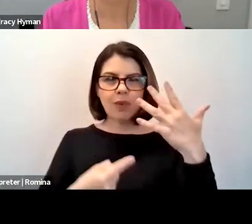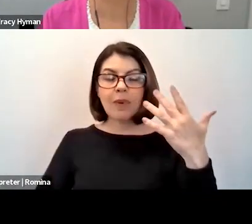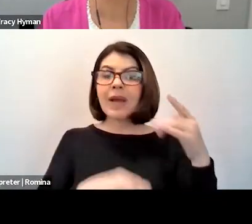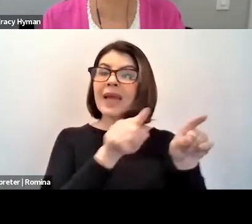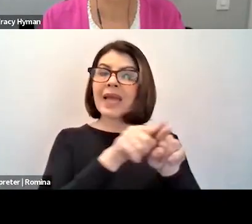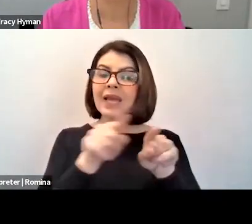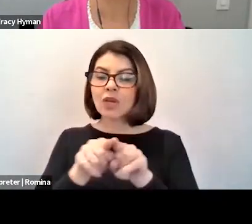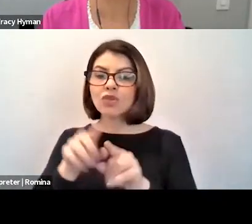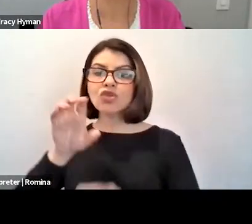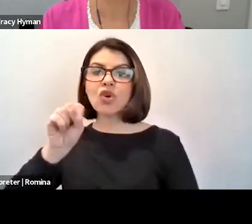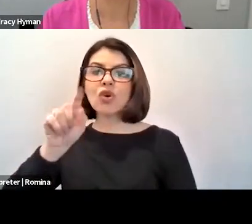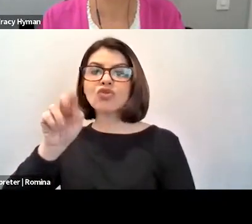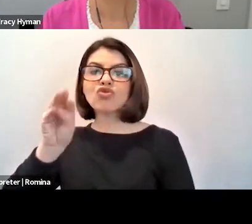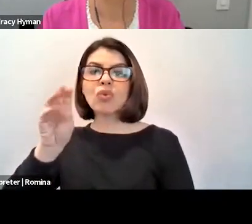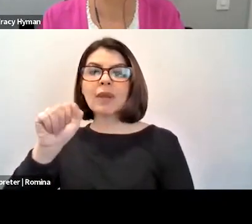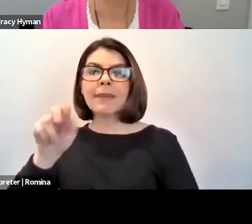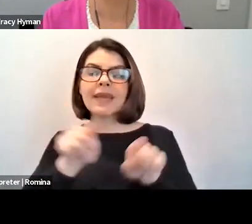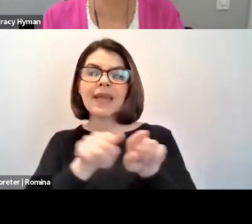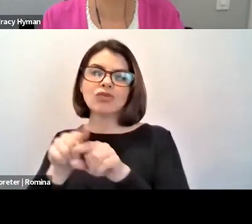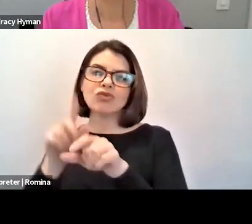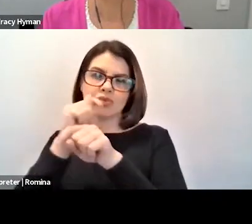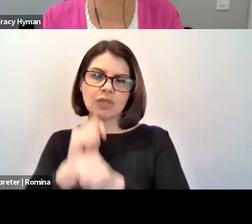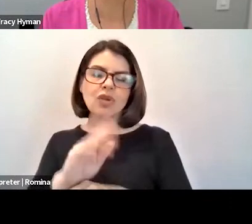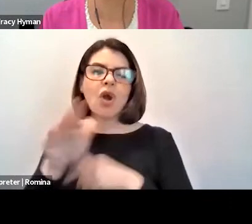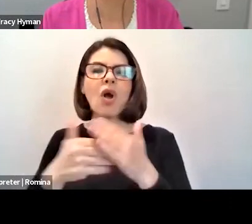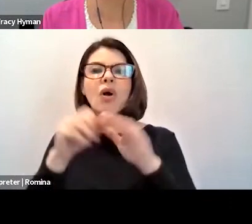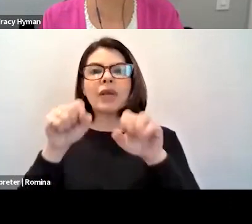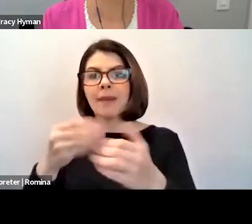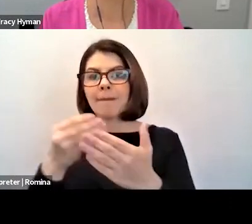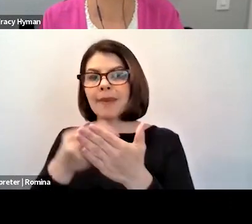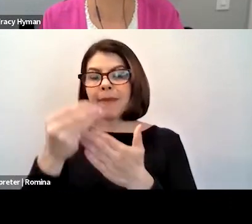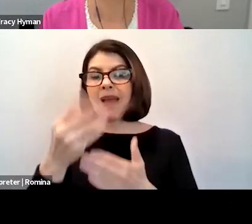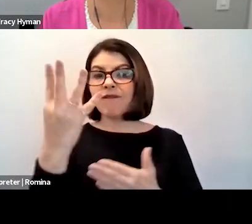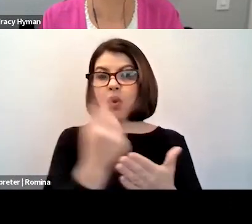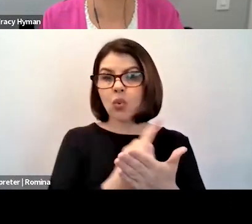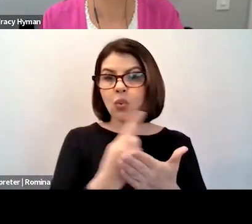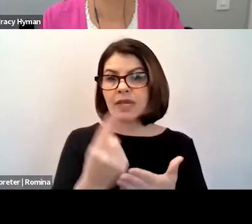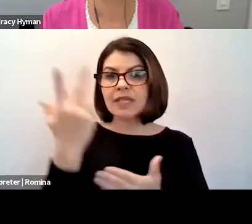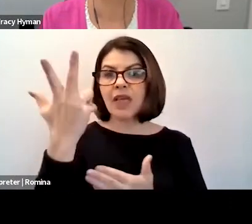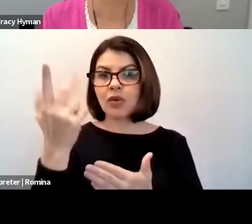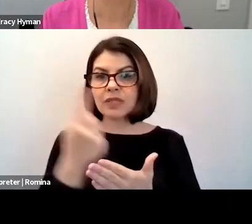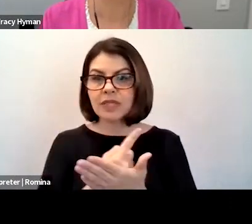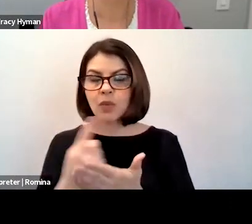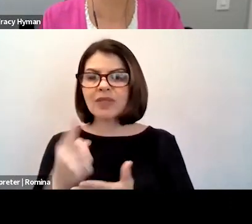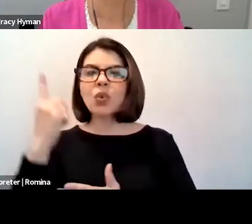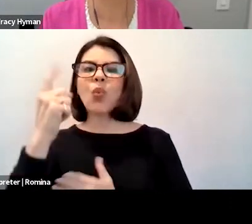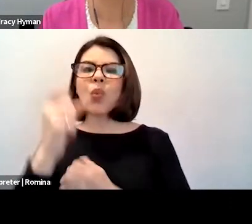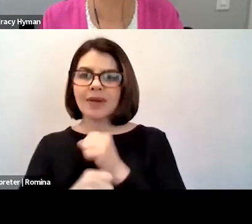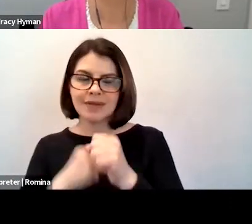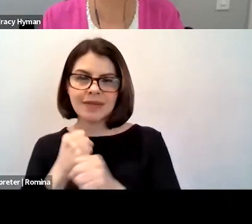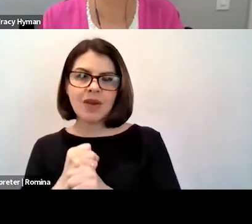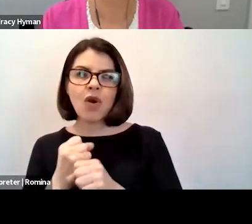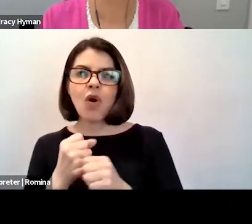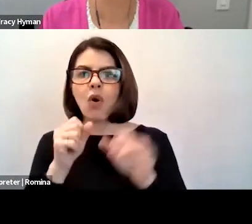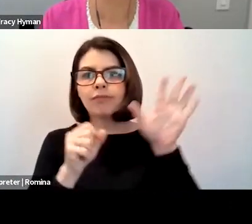and traditional, all can be purchased for either four week 13 week, or one year, or a combination of those links.